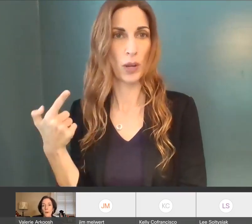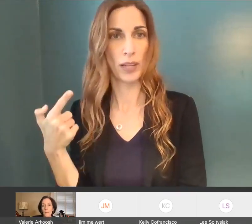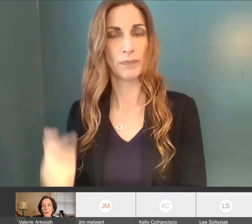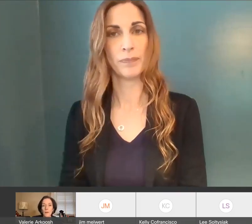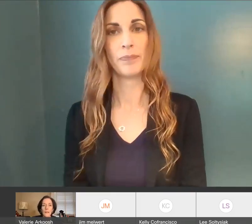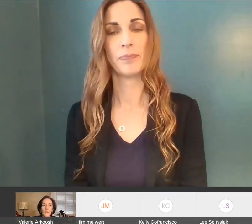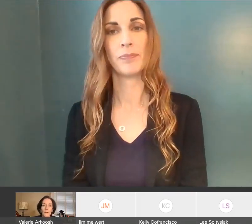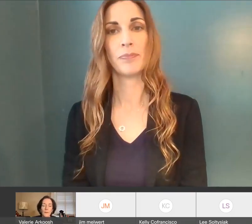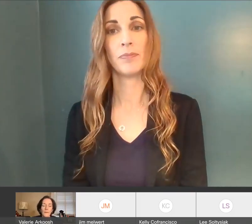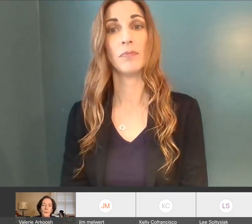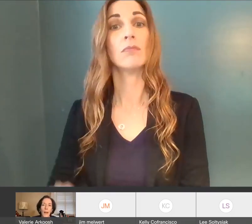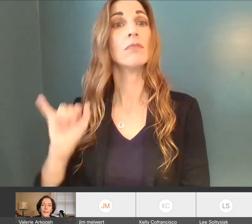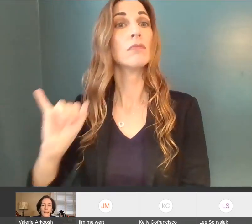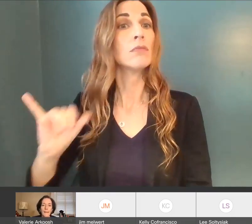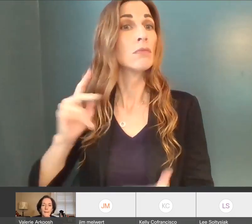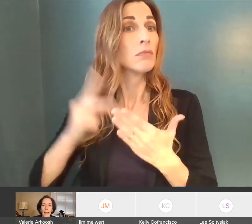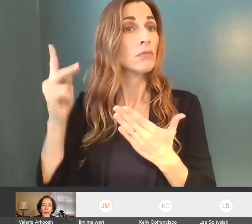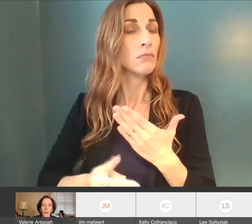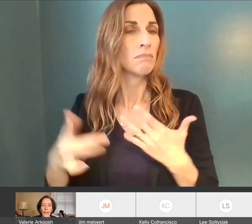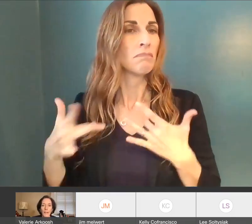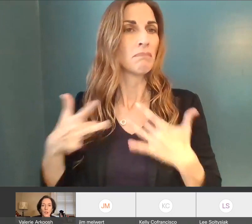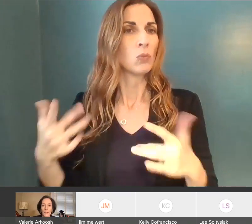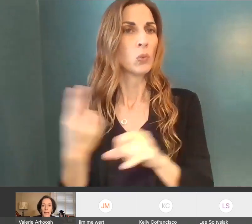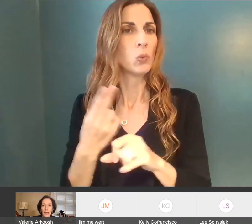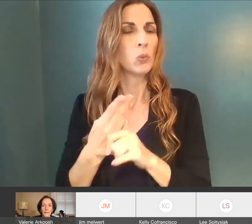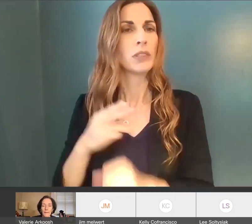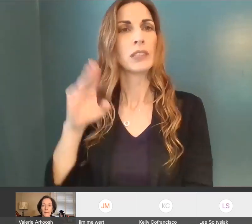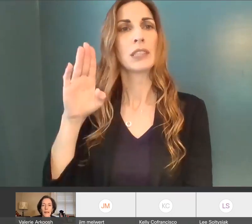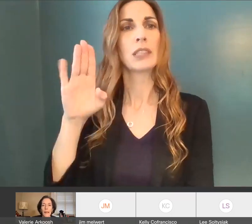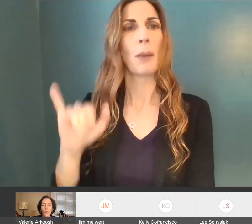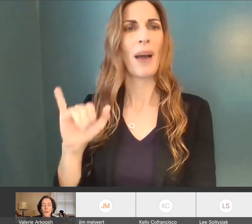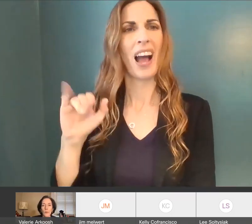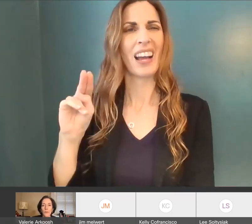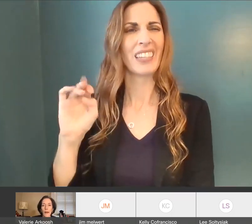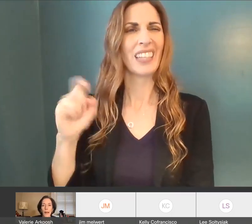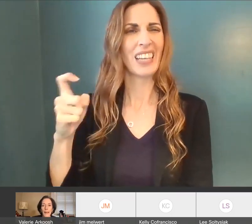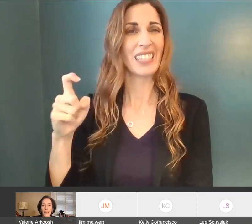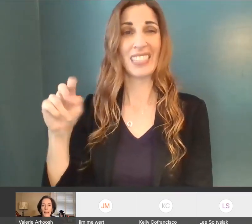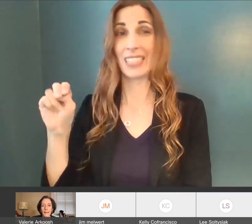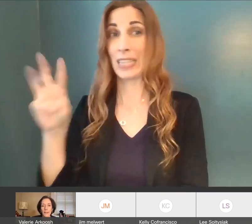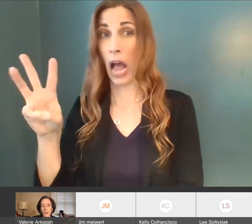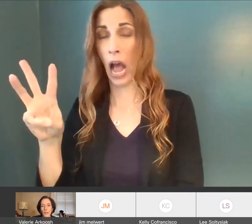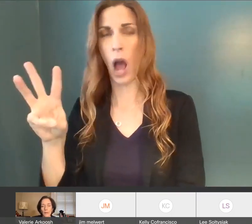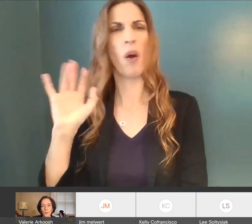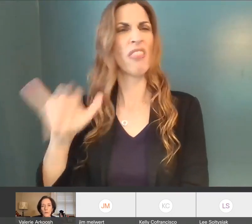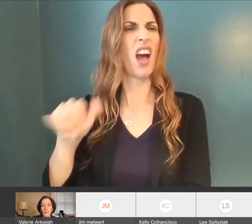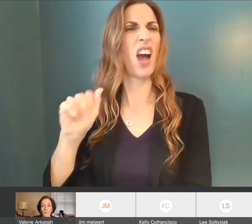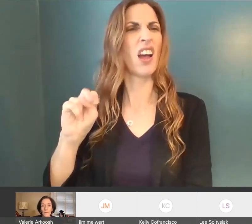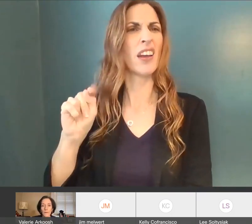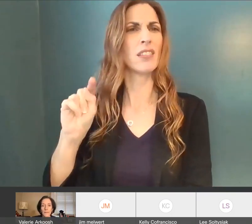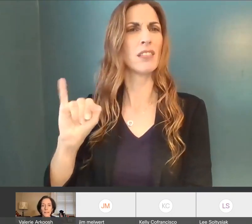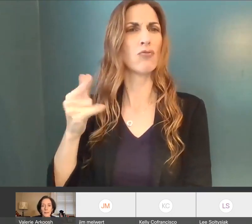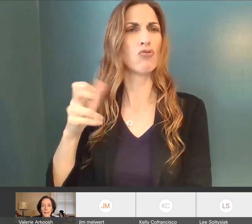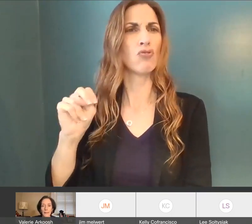primarily uses the BinaxNOW antigen tests, which provide antigen test results in 15 minutes